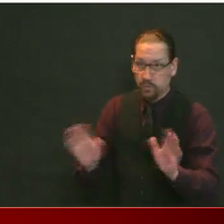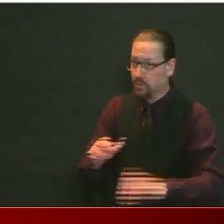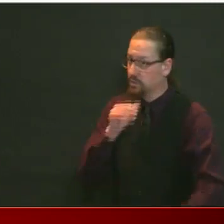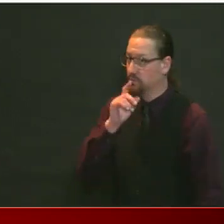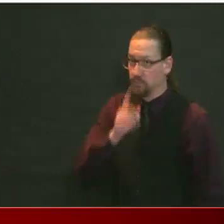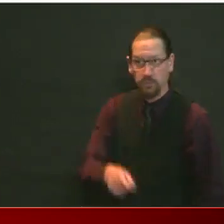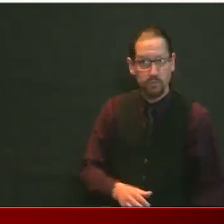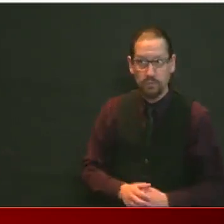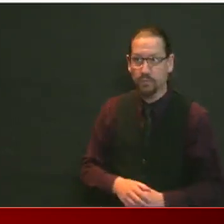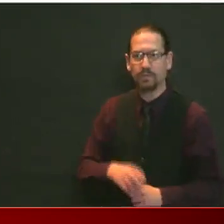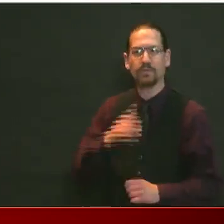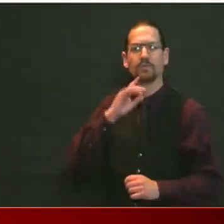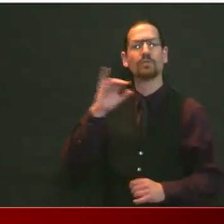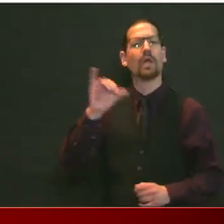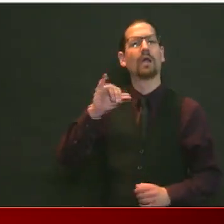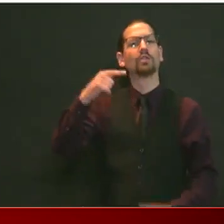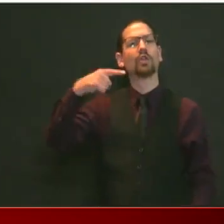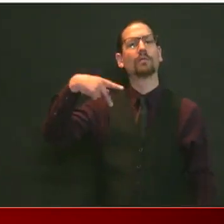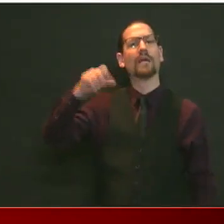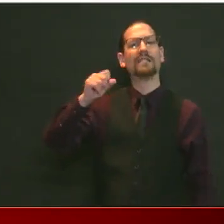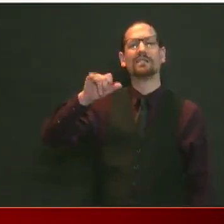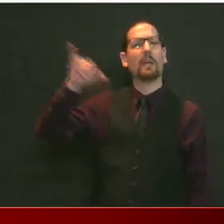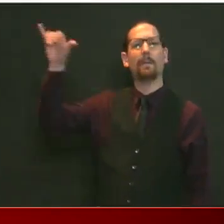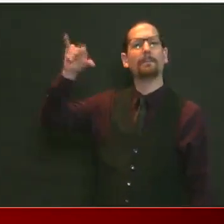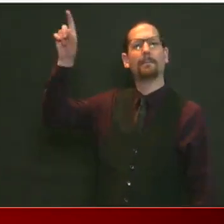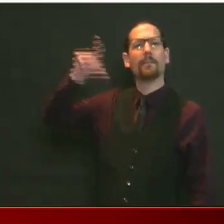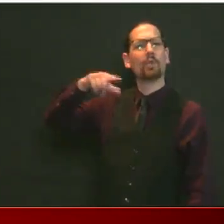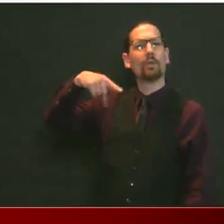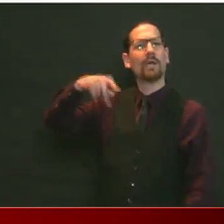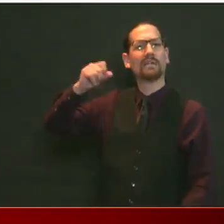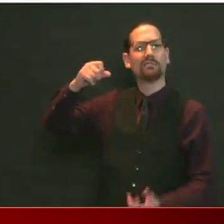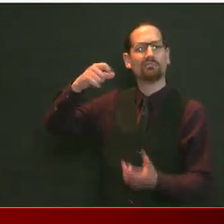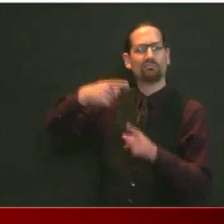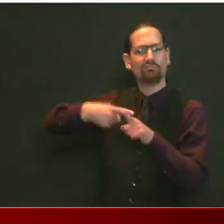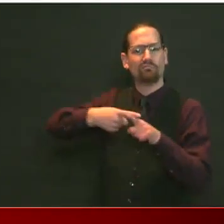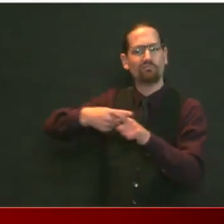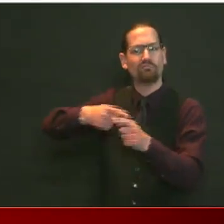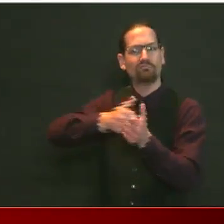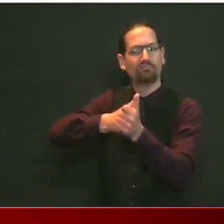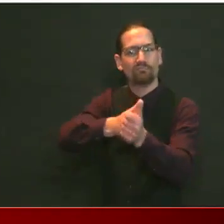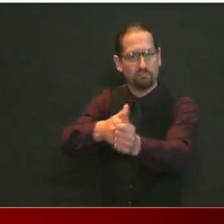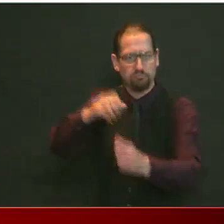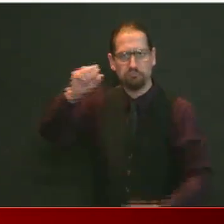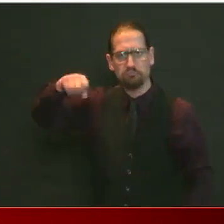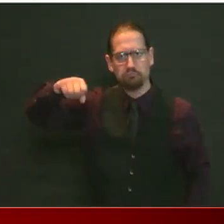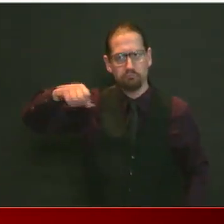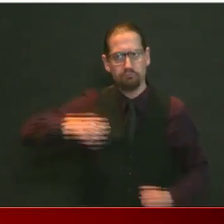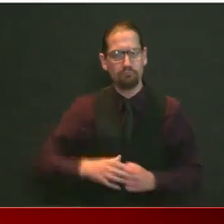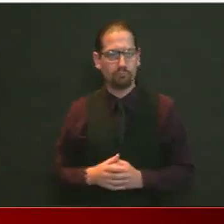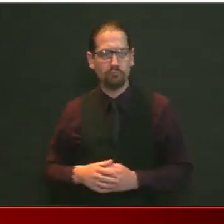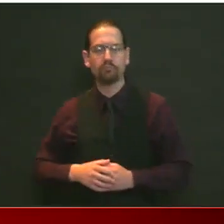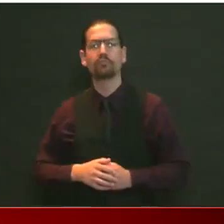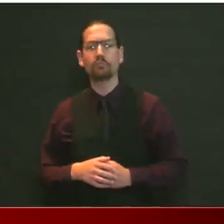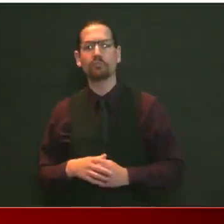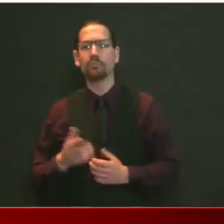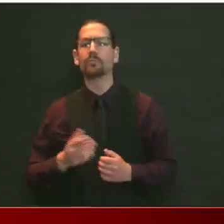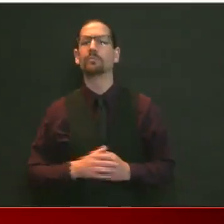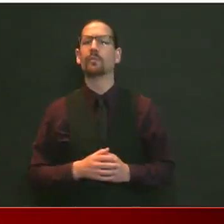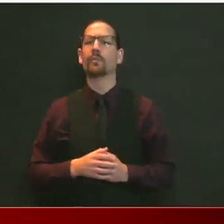CONTACTS TAKEN. IT'S NOT TRUE. IT'S FOLLOWING YOU ON G.P.S. IF YOU WILL ALLOW IT, IS